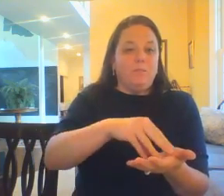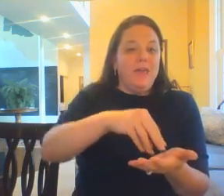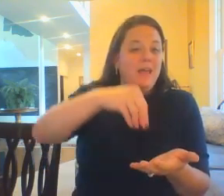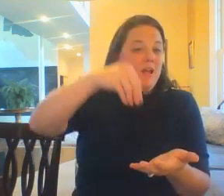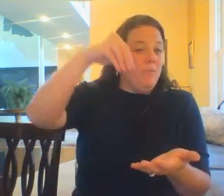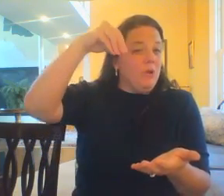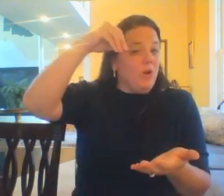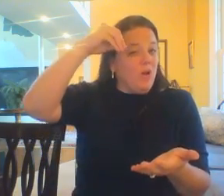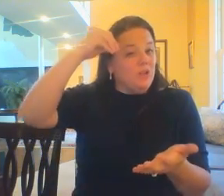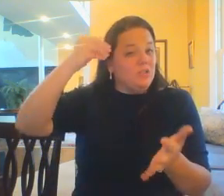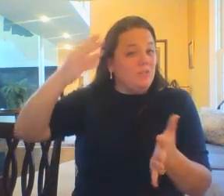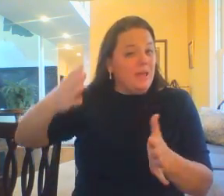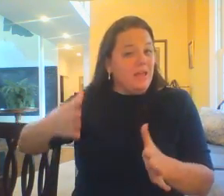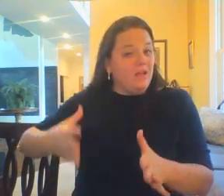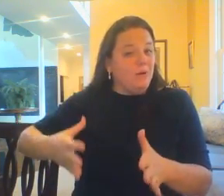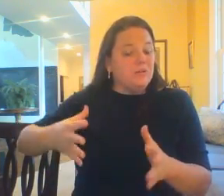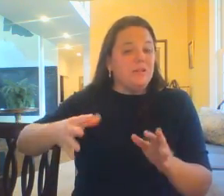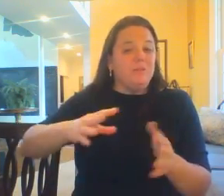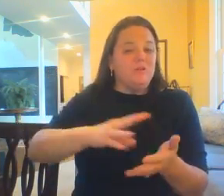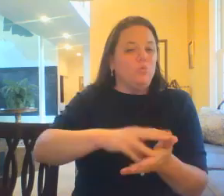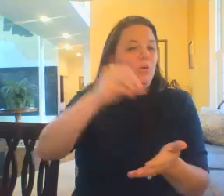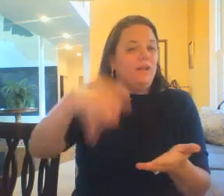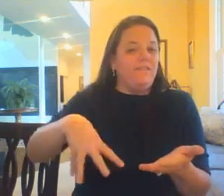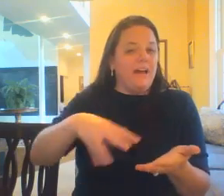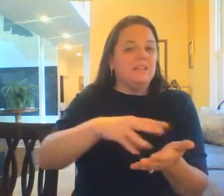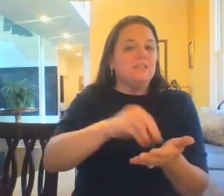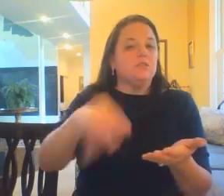picking up the knowledge and then making